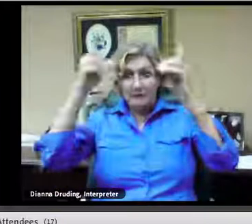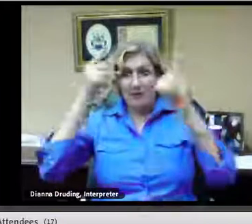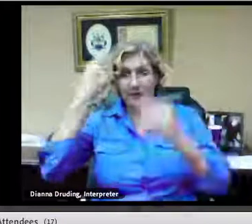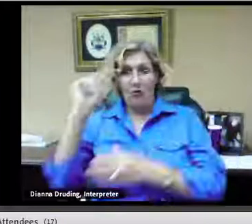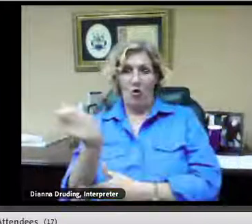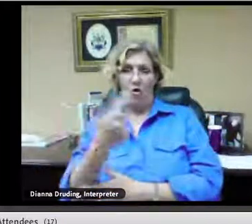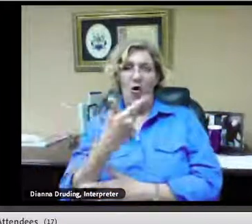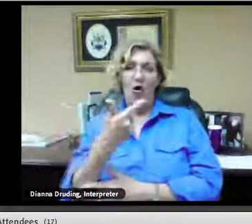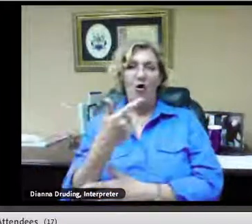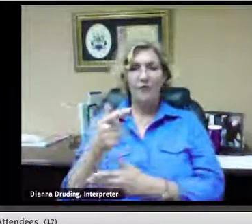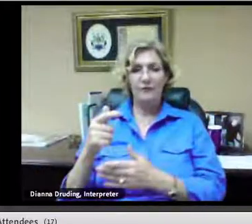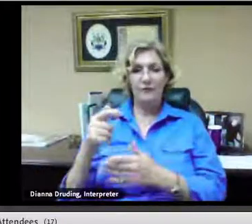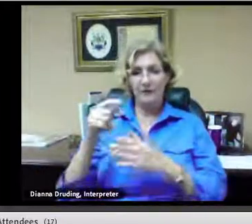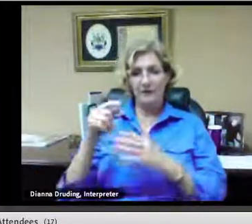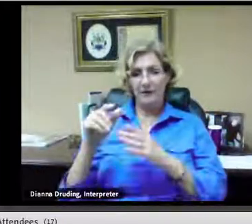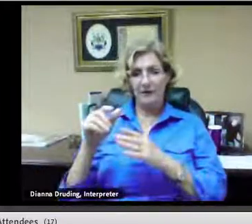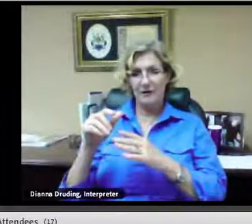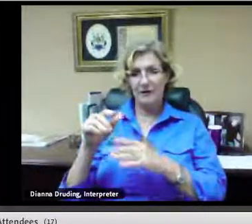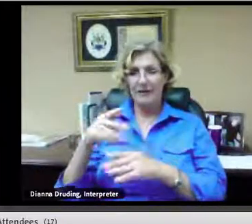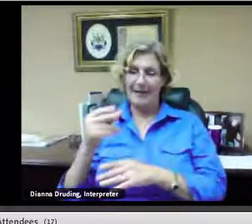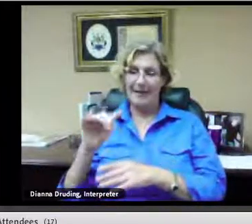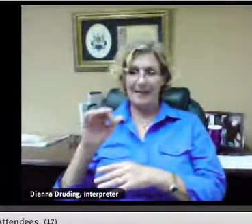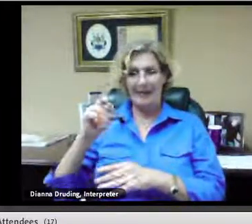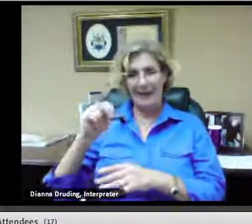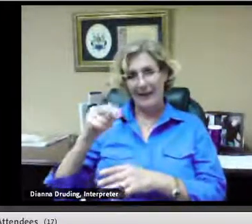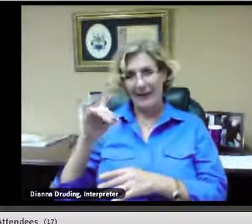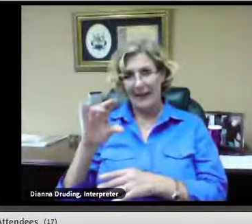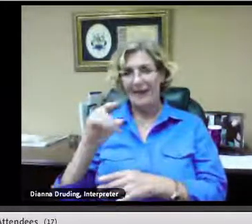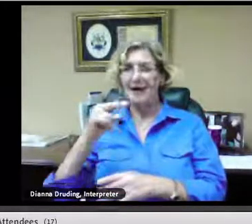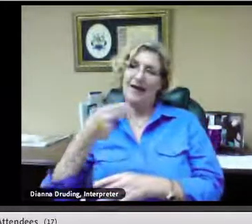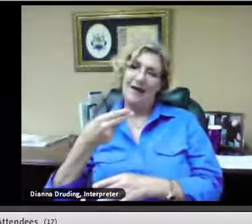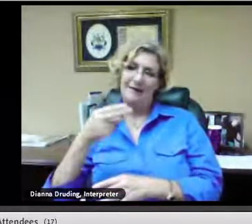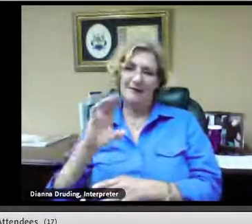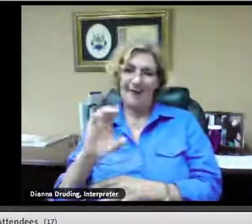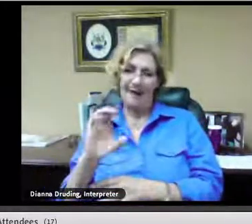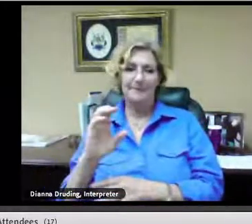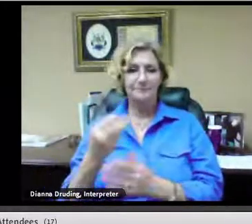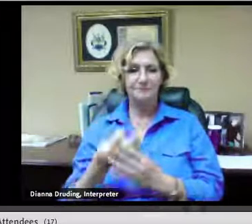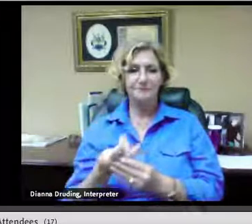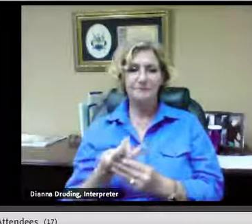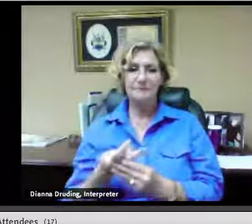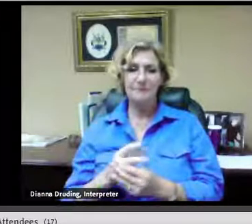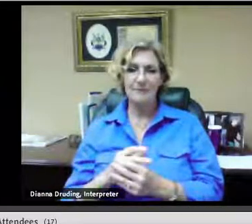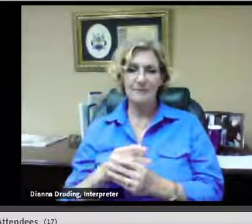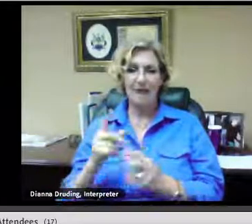I got too rigorous here because I knew that this was just too much history to give you, but I also --